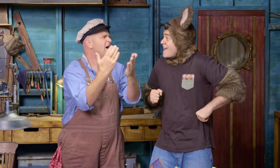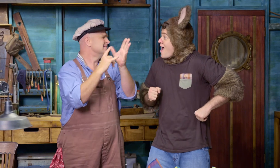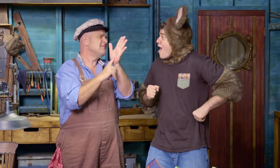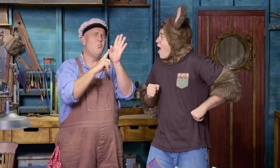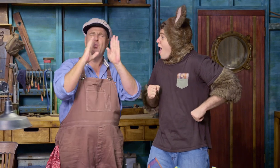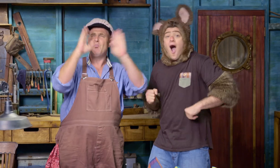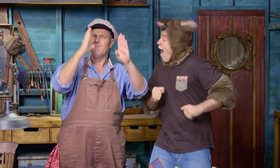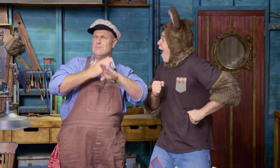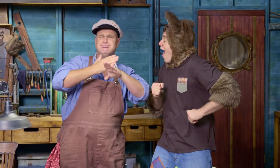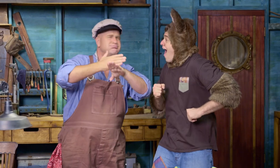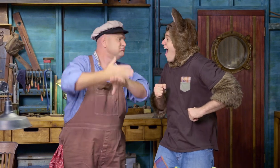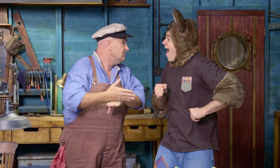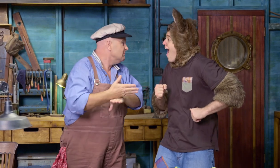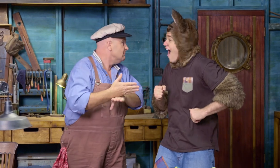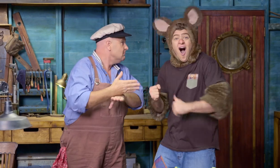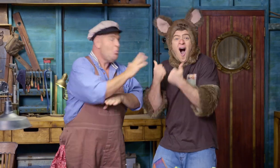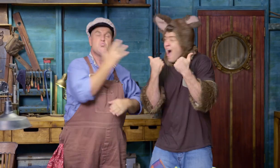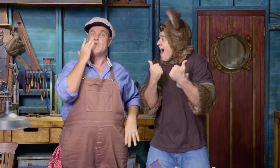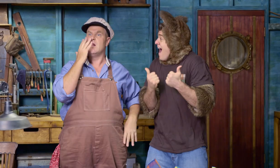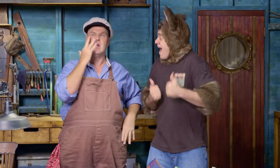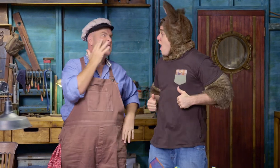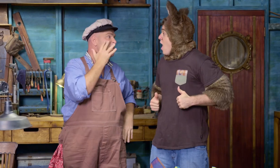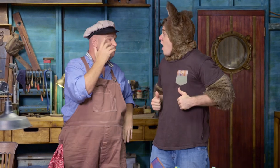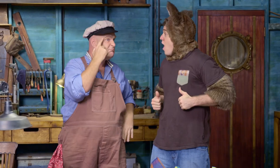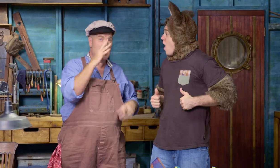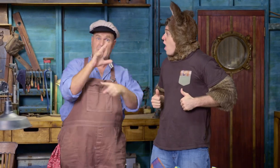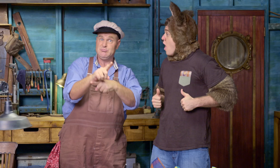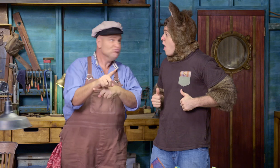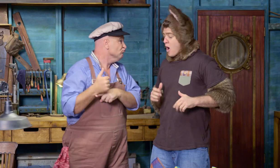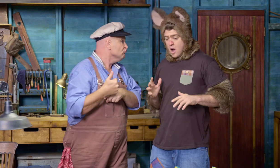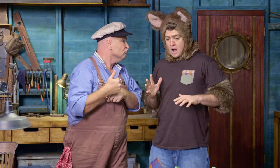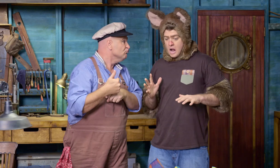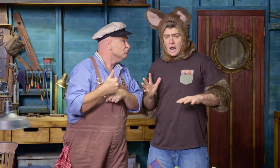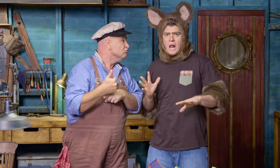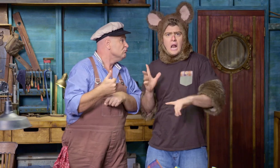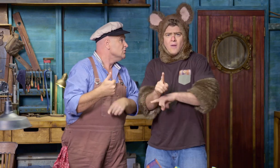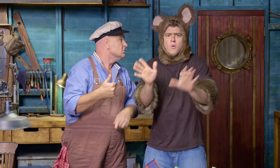as a big token of thanks for all the hard work she does. Why don't we do it next week?